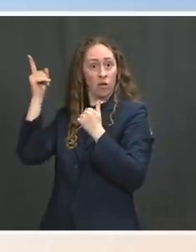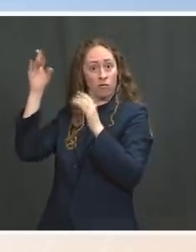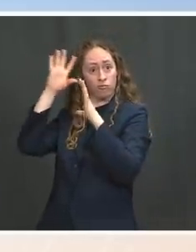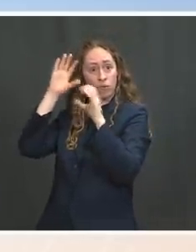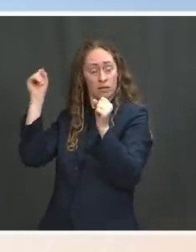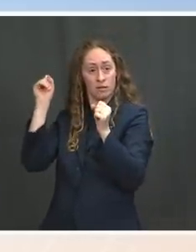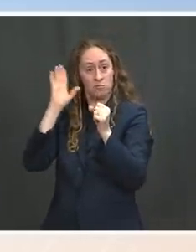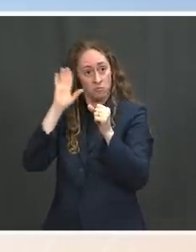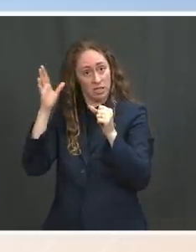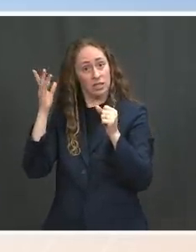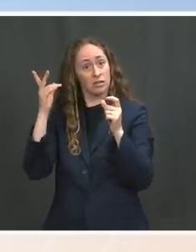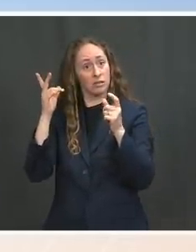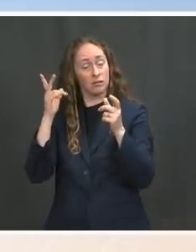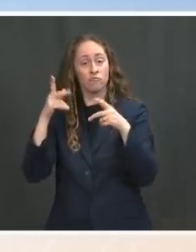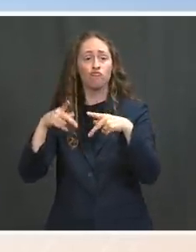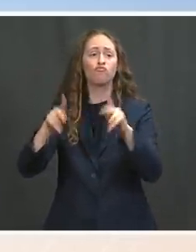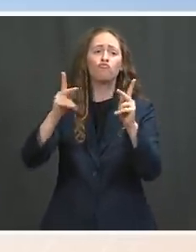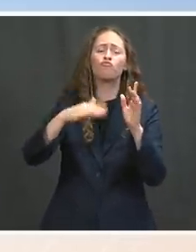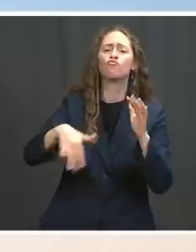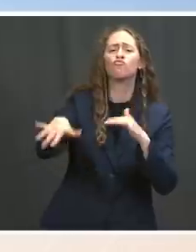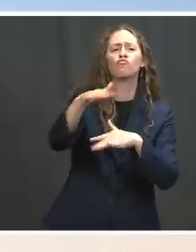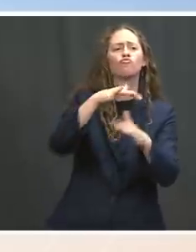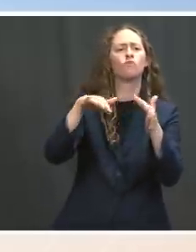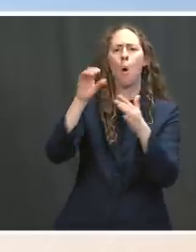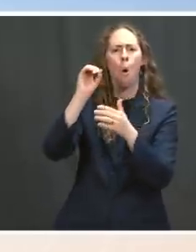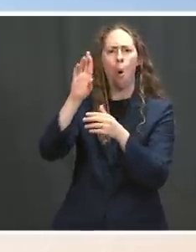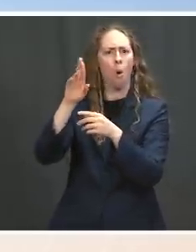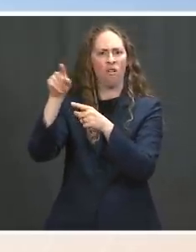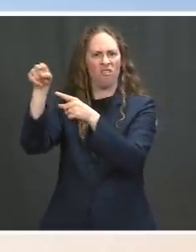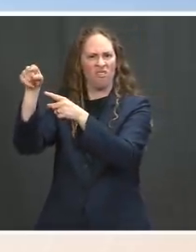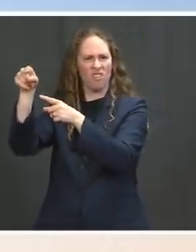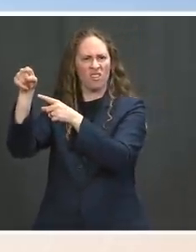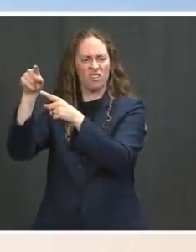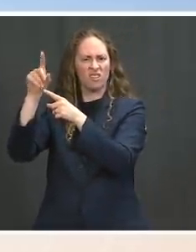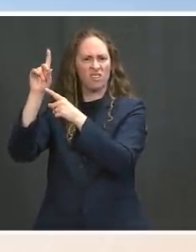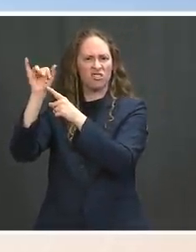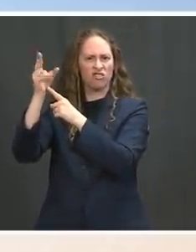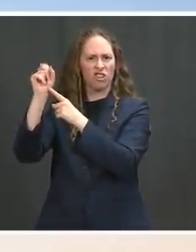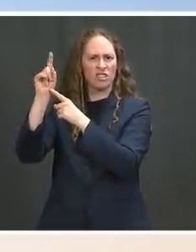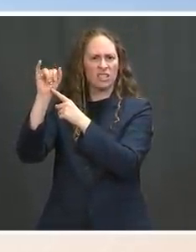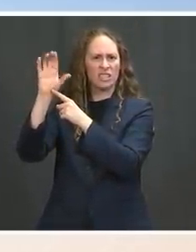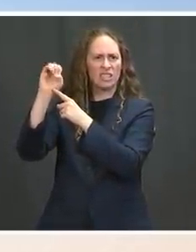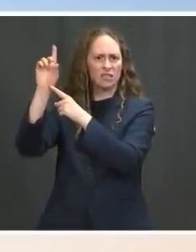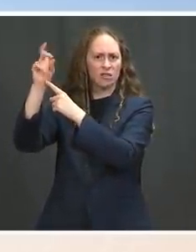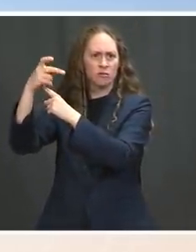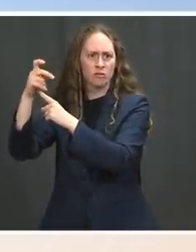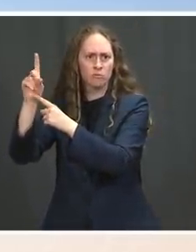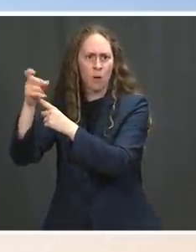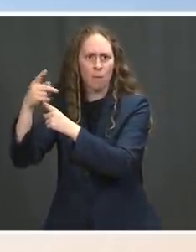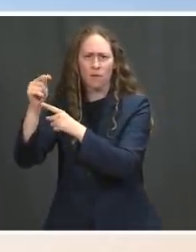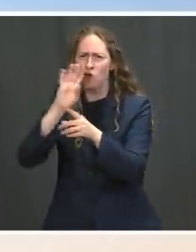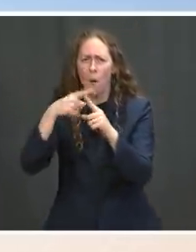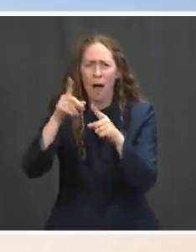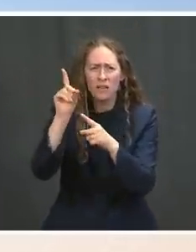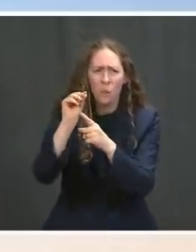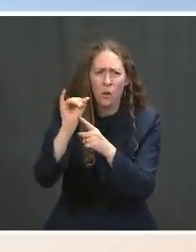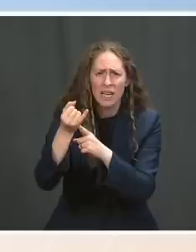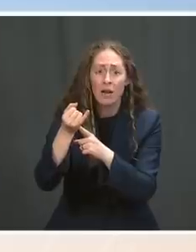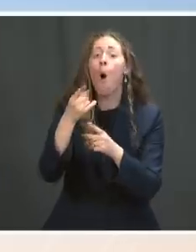Ms. Psaki: Well, in the name of independent Justice, we will allow the Justice Department -- encourage the Justice Department to continue to be an independent